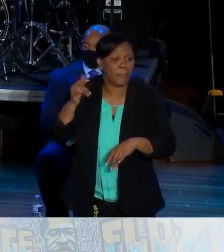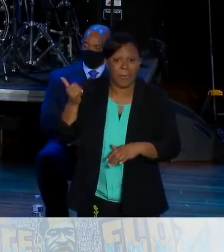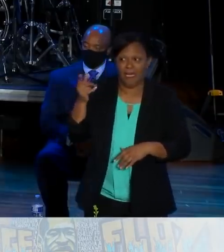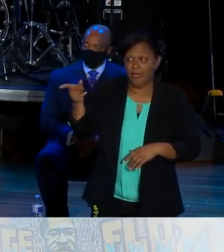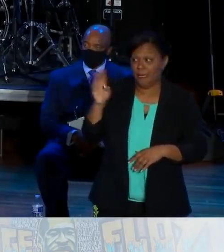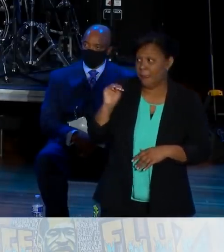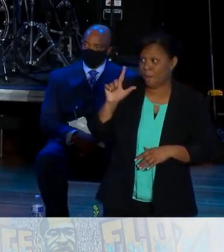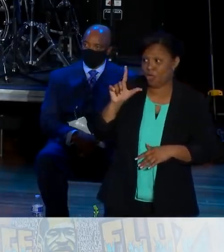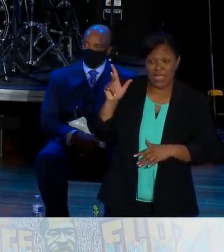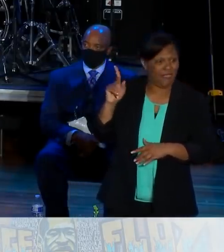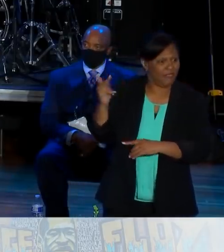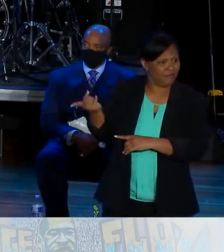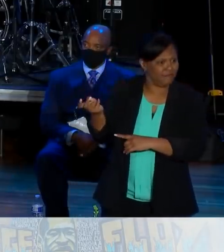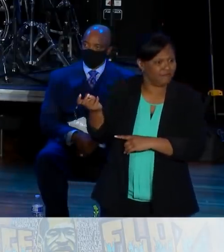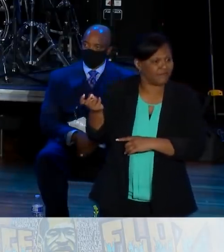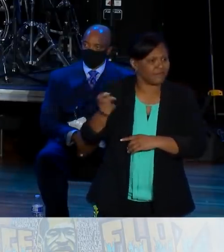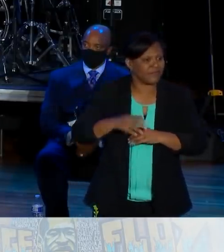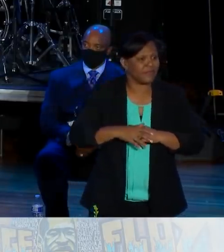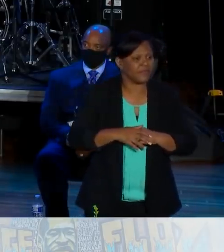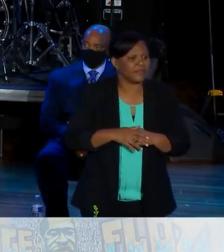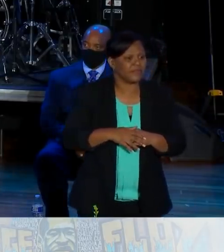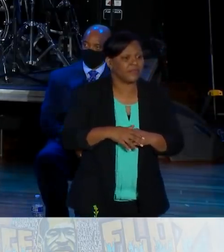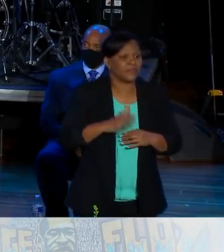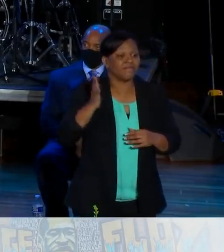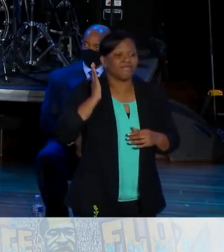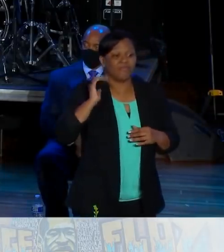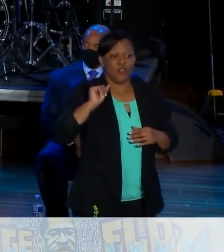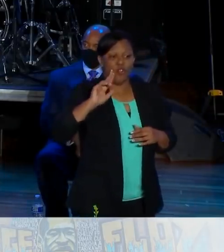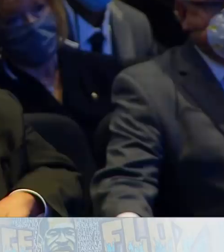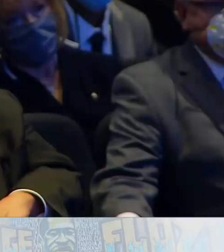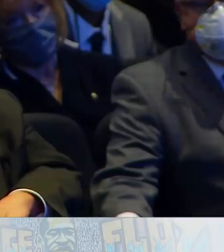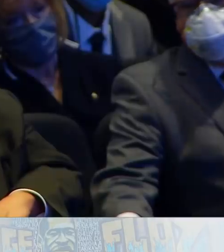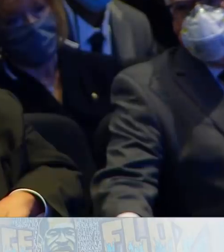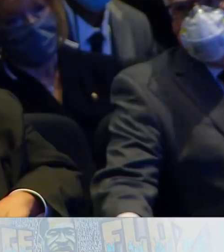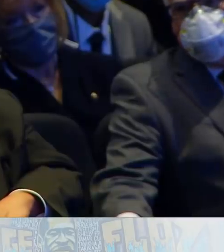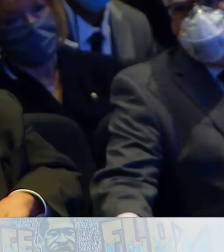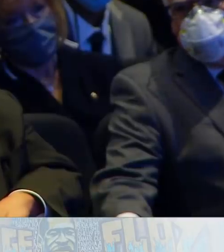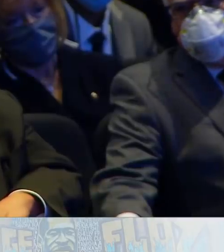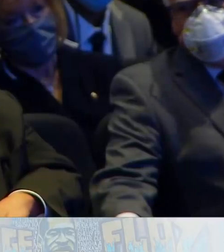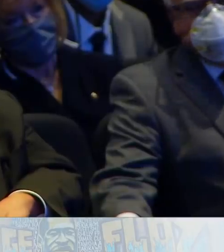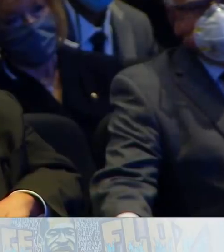NEED TO HAPPEN. I'M GLAD MARTEN THE THIRD IS